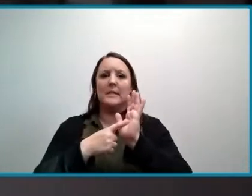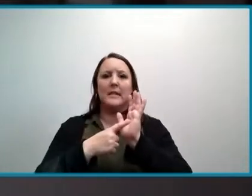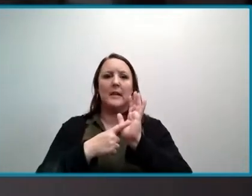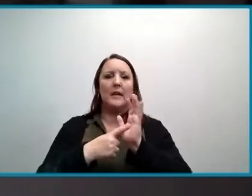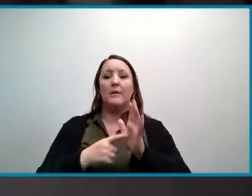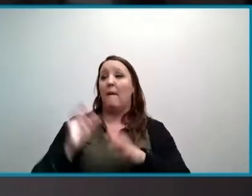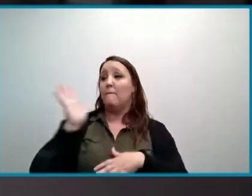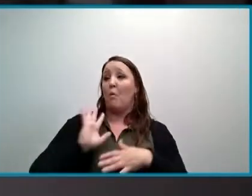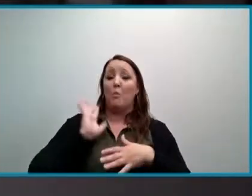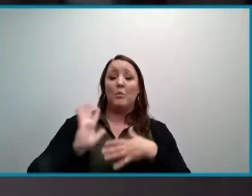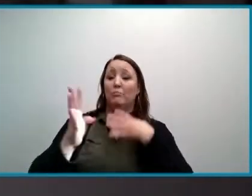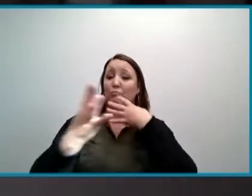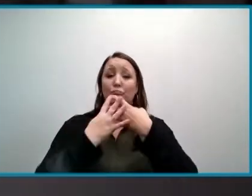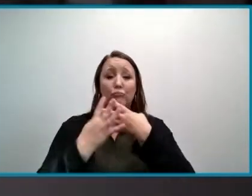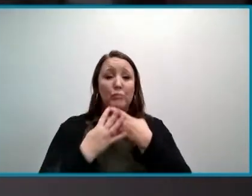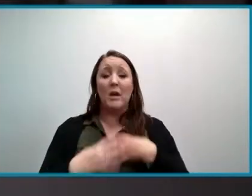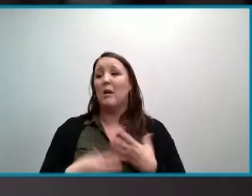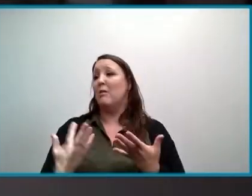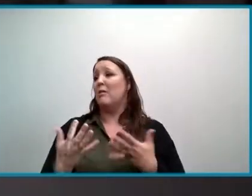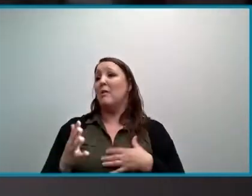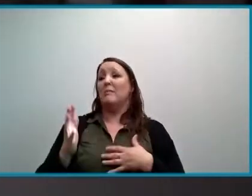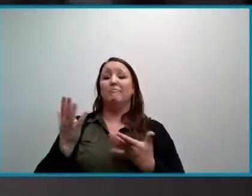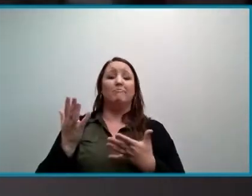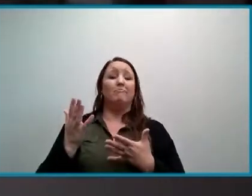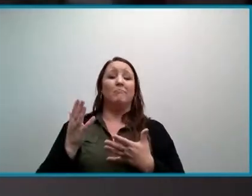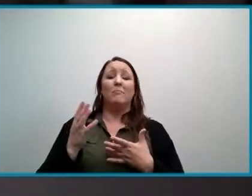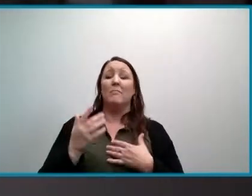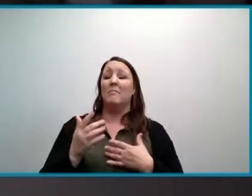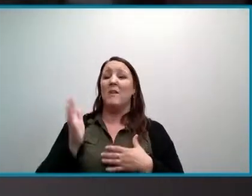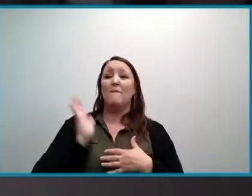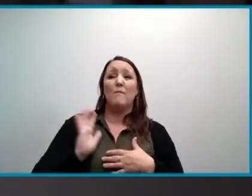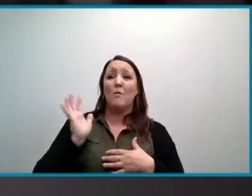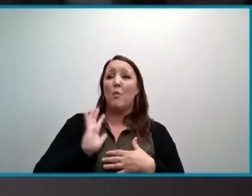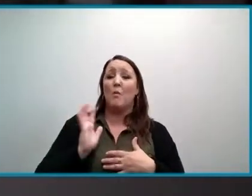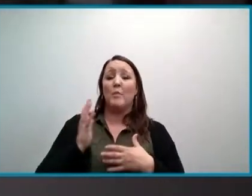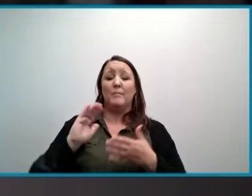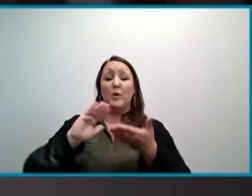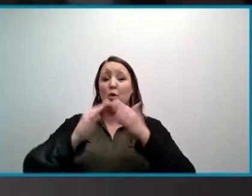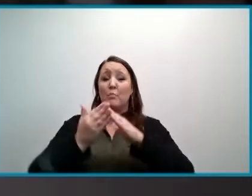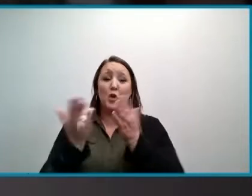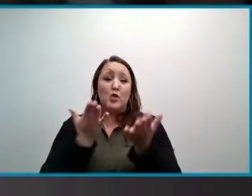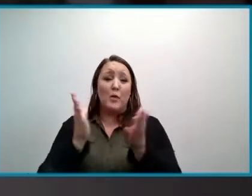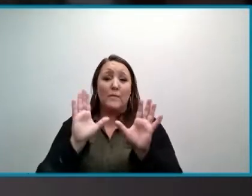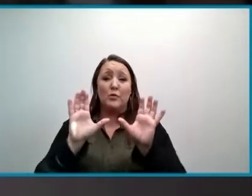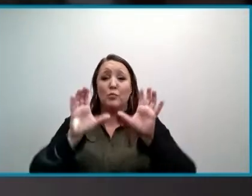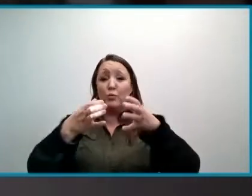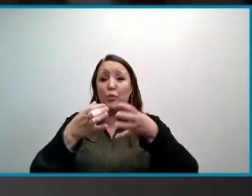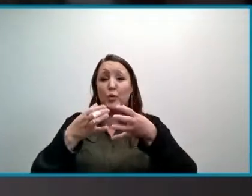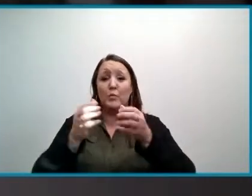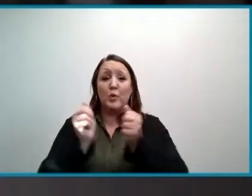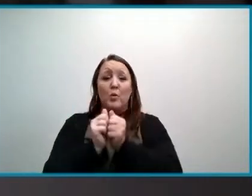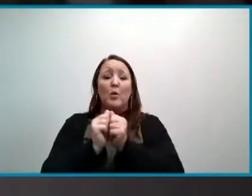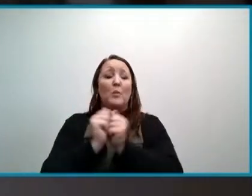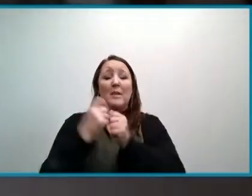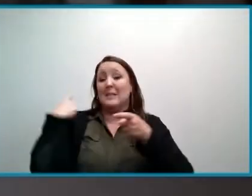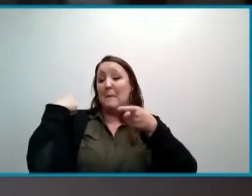folks that came through our community services groups that work with predominantly Spanish speaking groups, um,